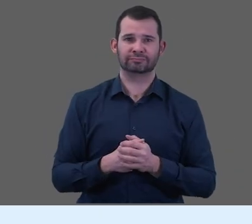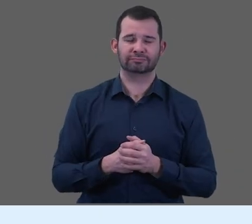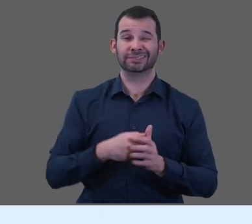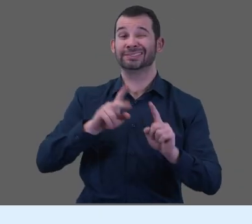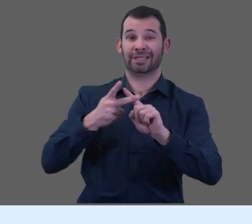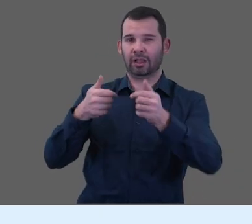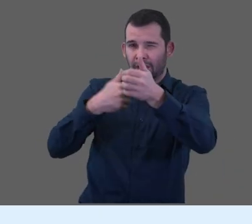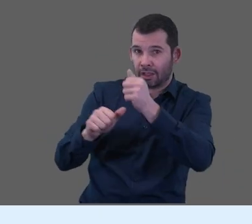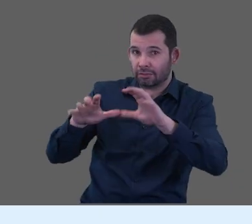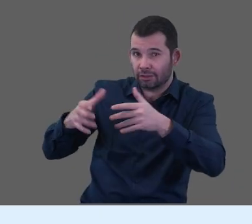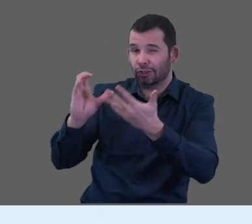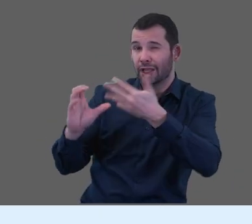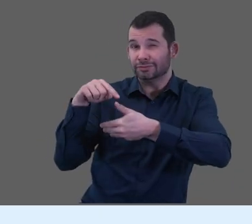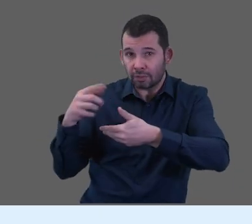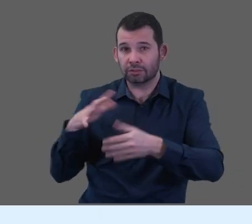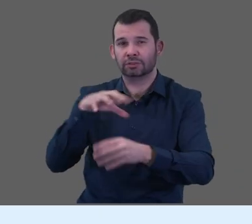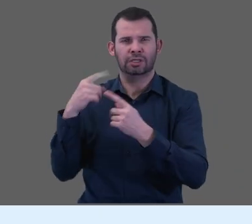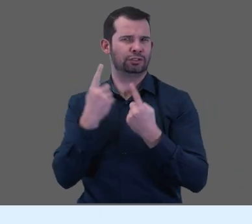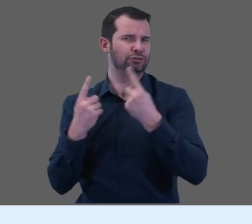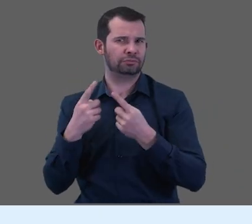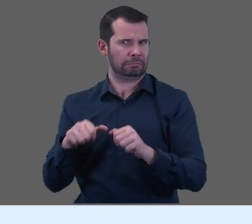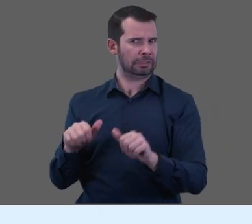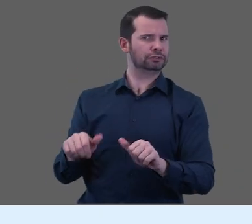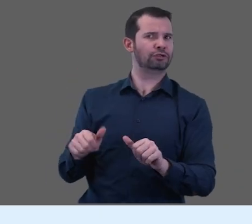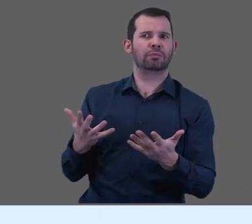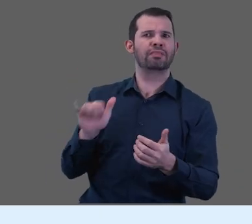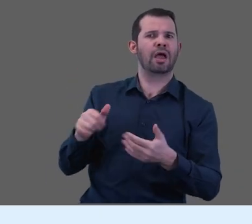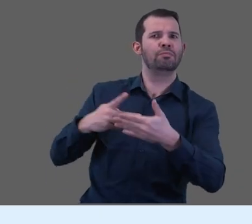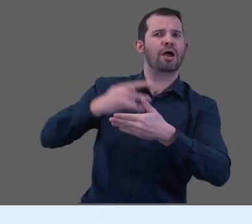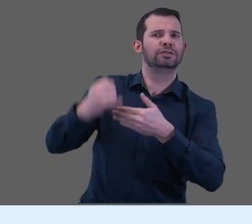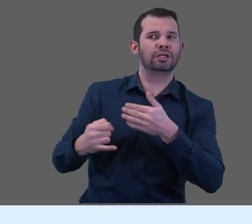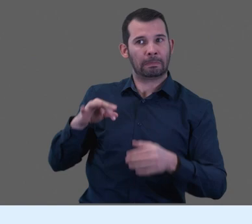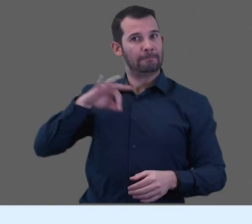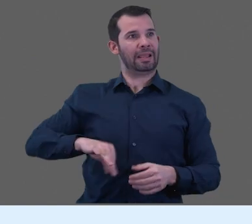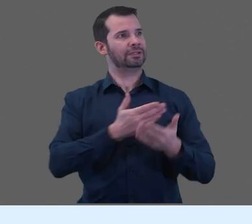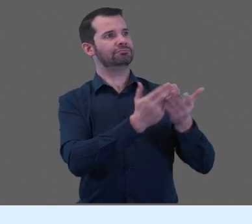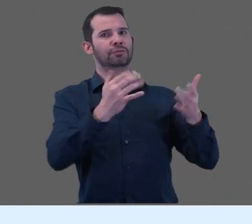The second sub-criteria considers the potential of the project to benefit